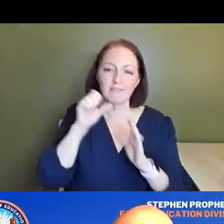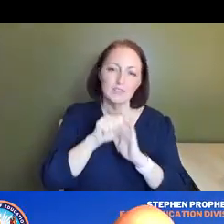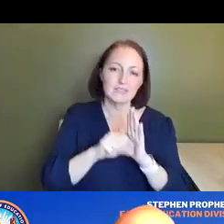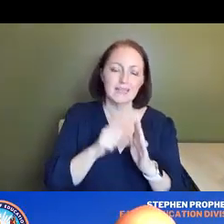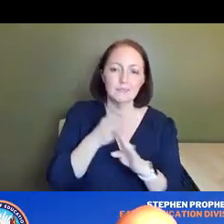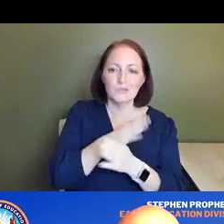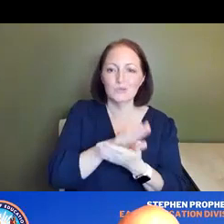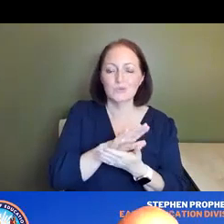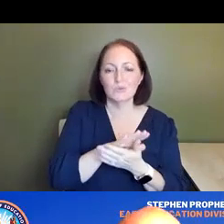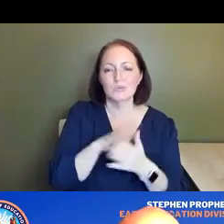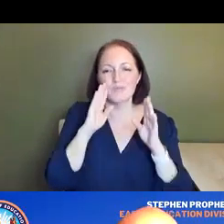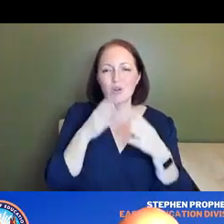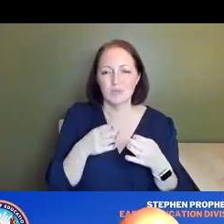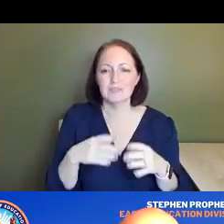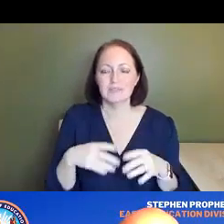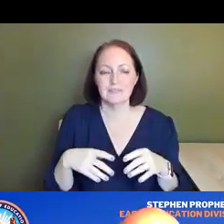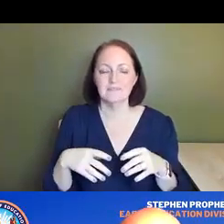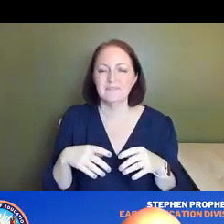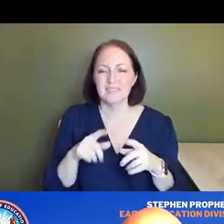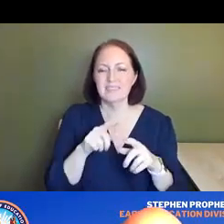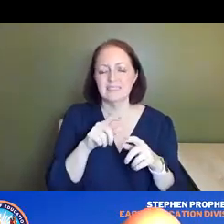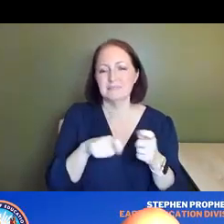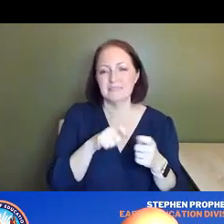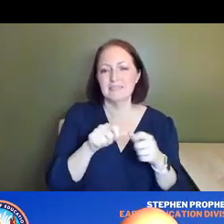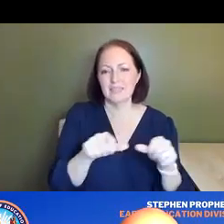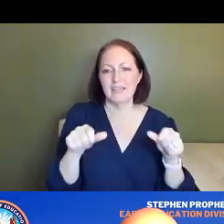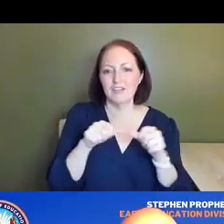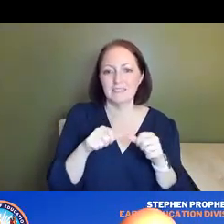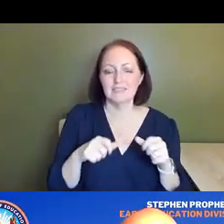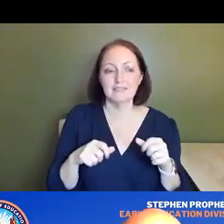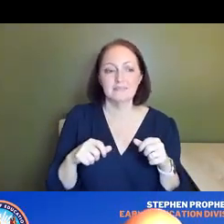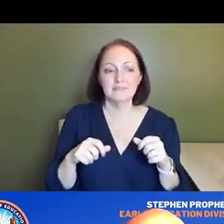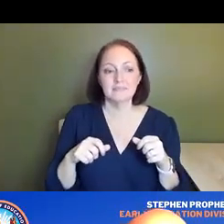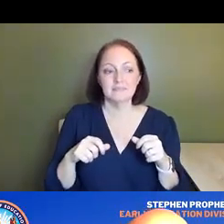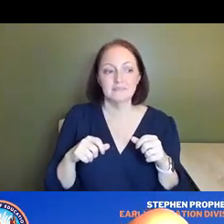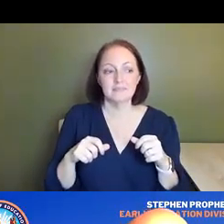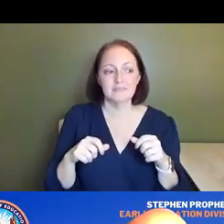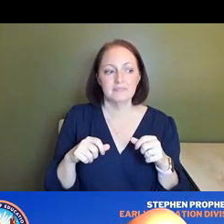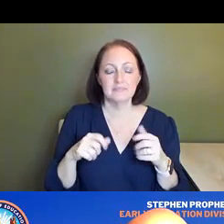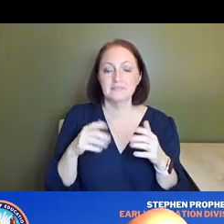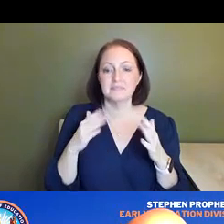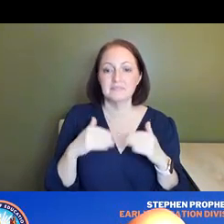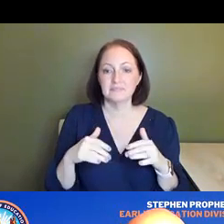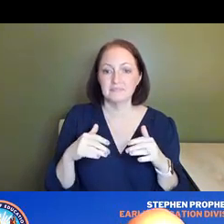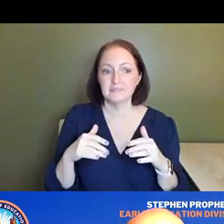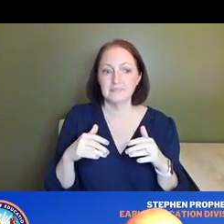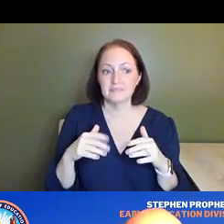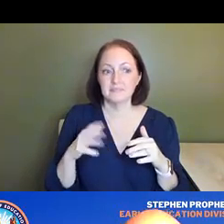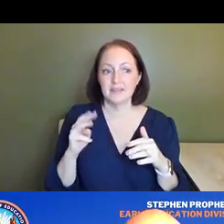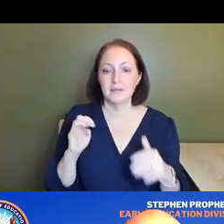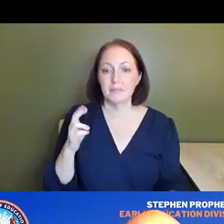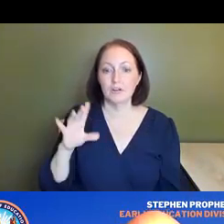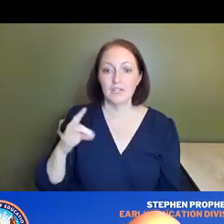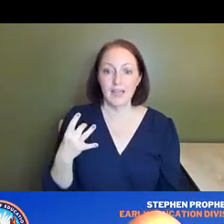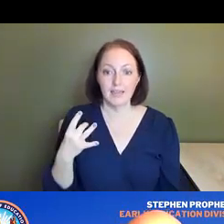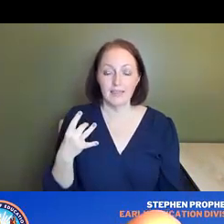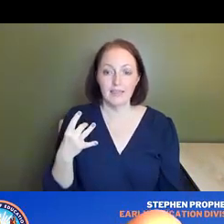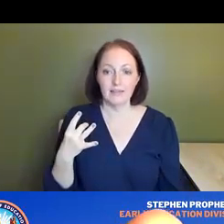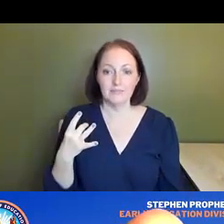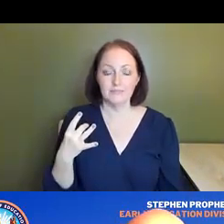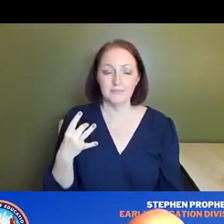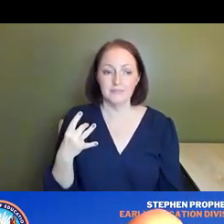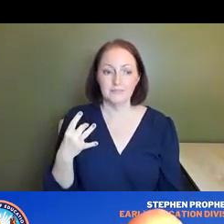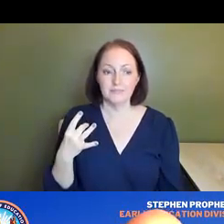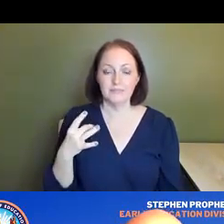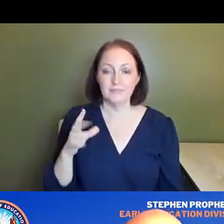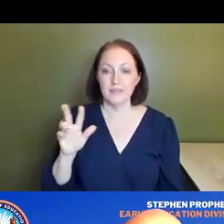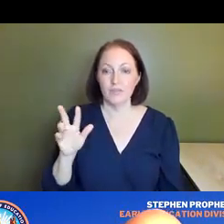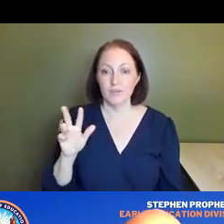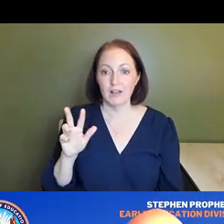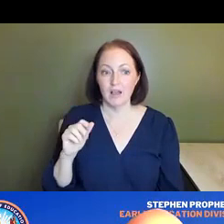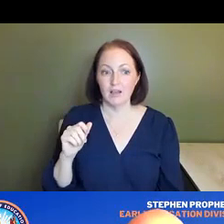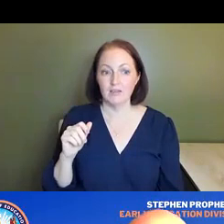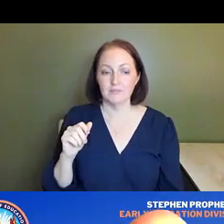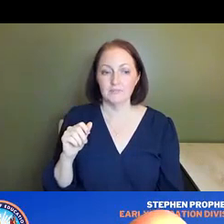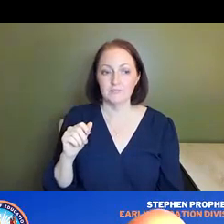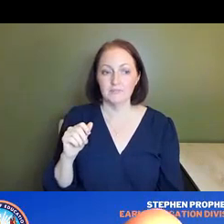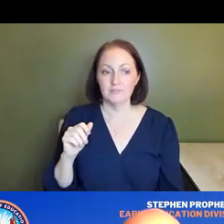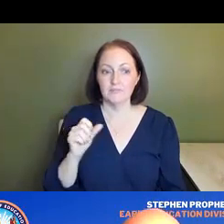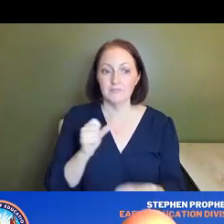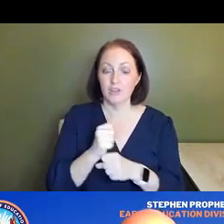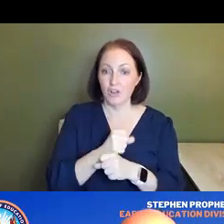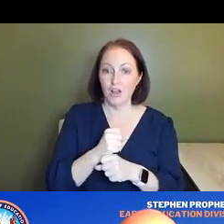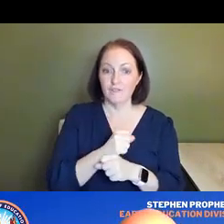focus in certain areas. The next is the March on March 8 at 3:00 p.m. Coffee with Patty: